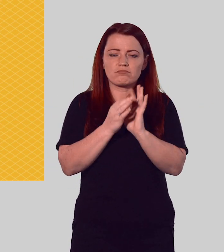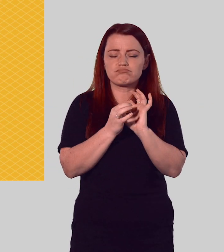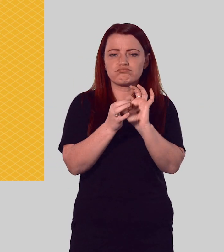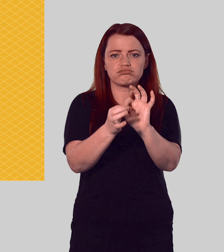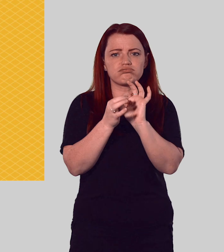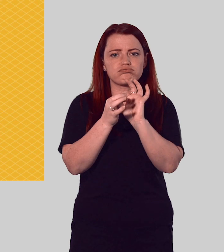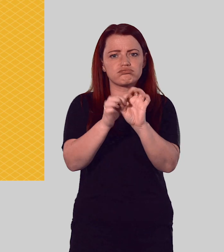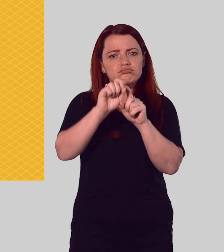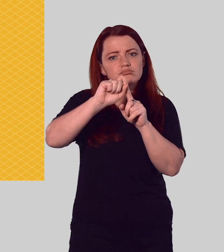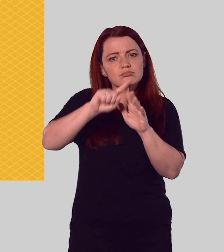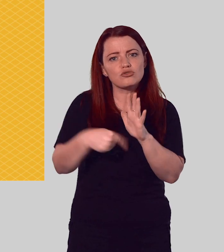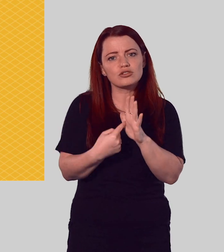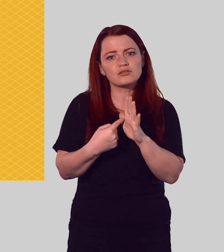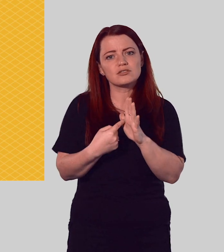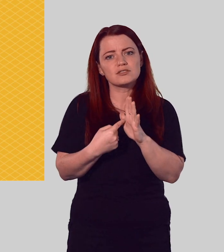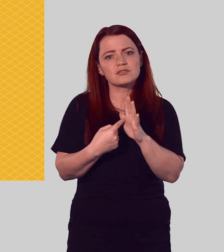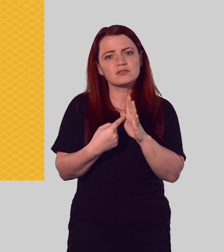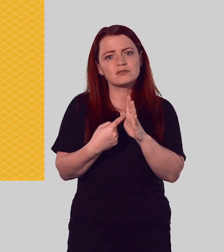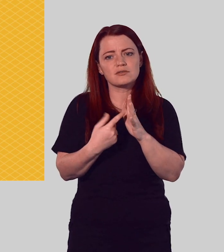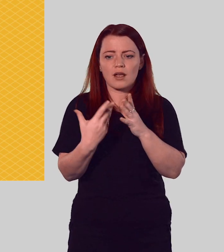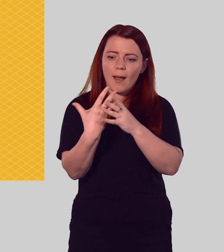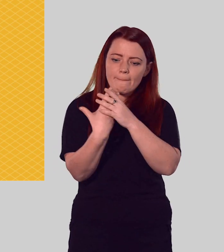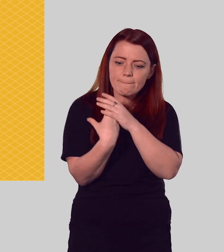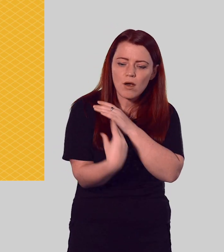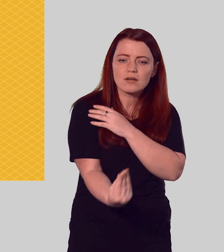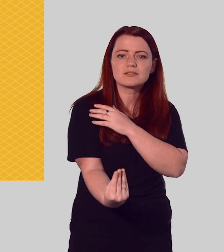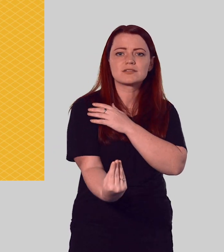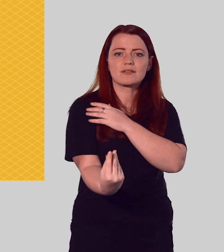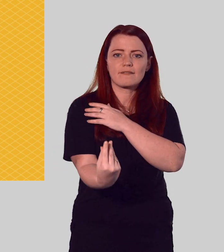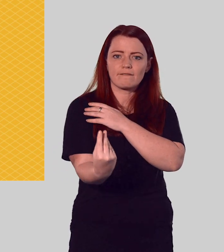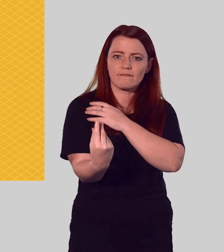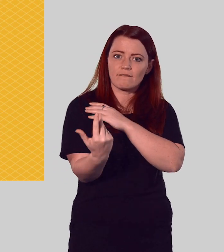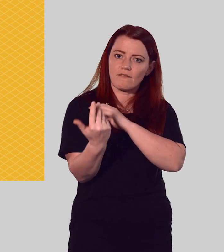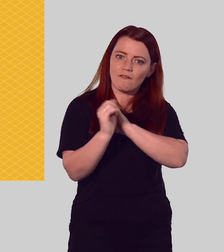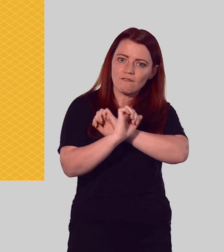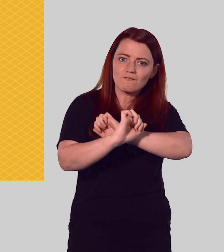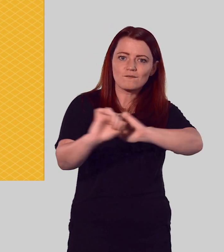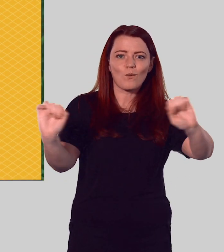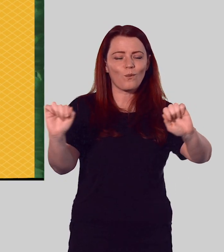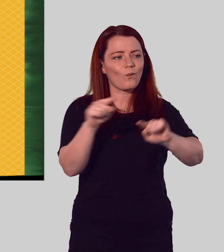an immersive piece for these audiences.